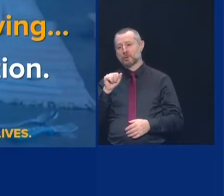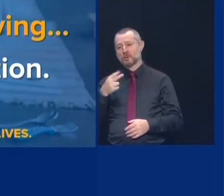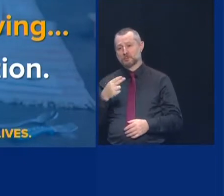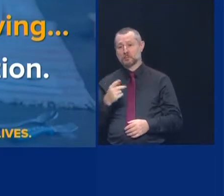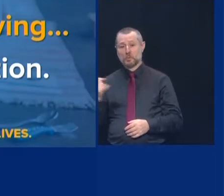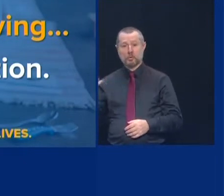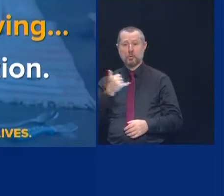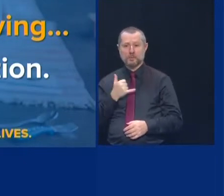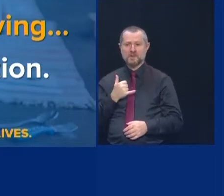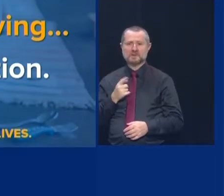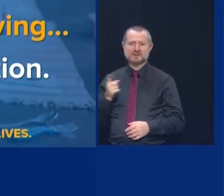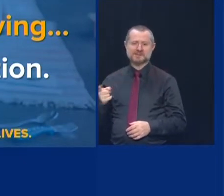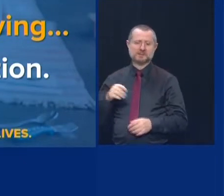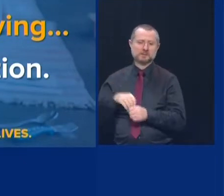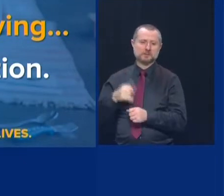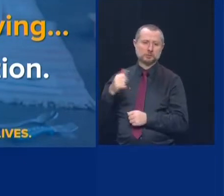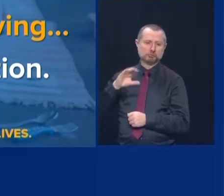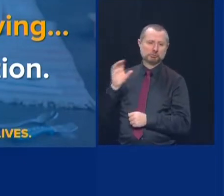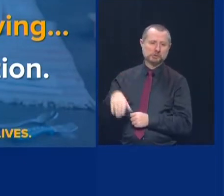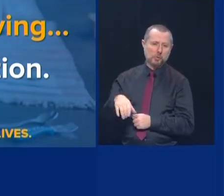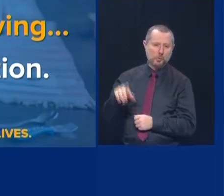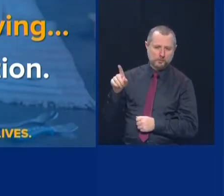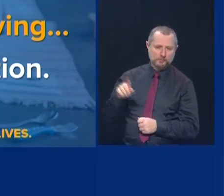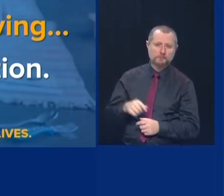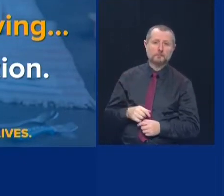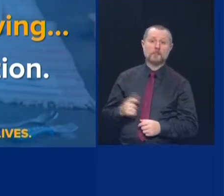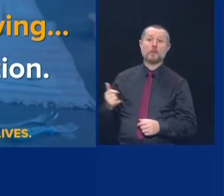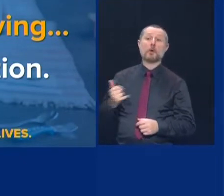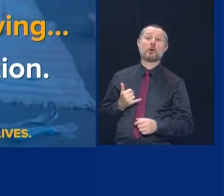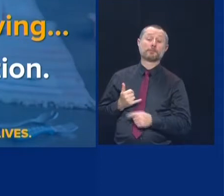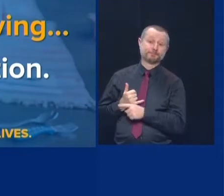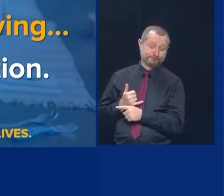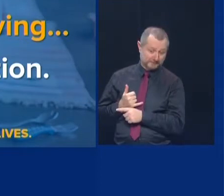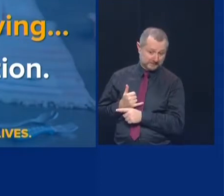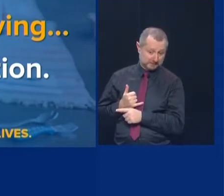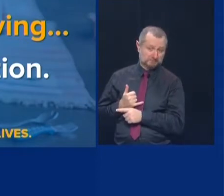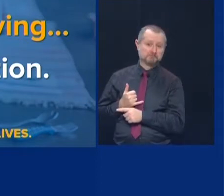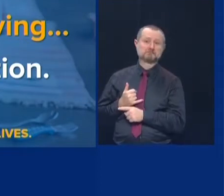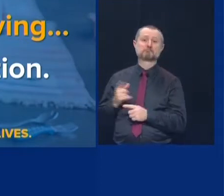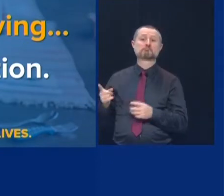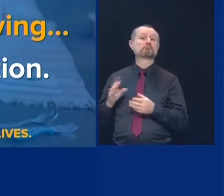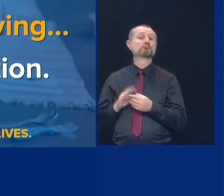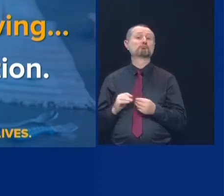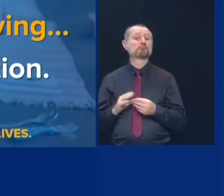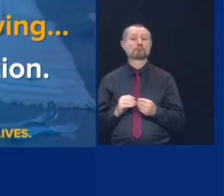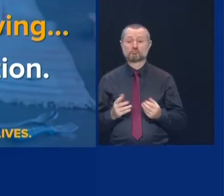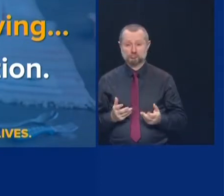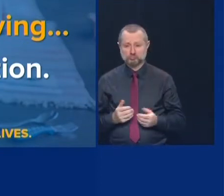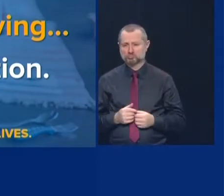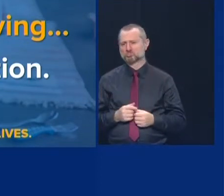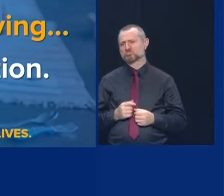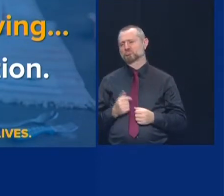THANKSGIVING. MY DAUGHTER, MARIAH, CALLS. YOU KNOW MARIAH.